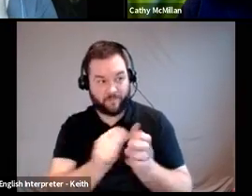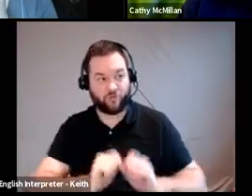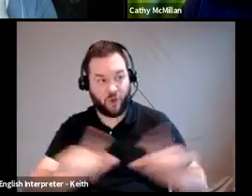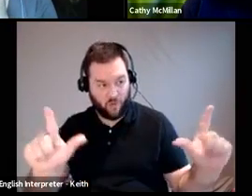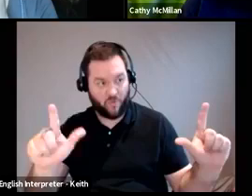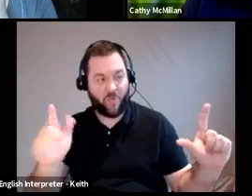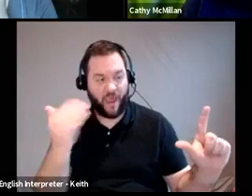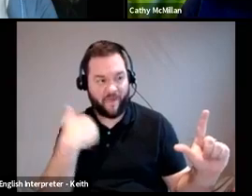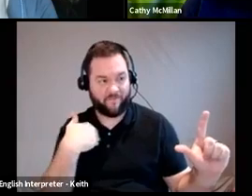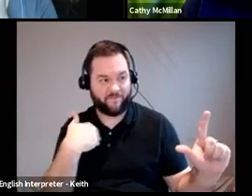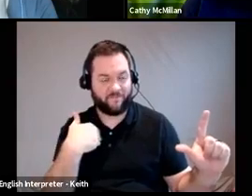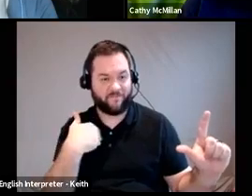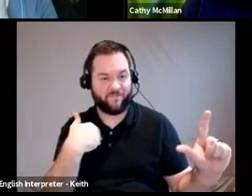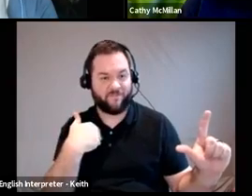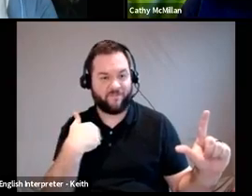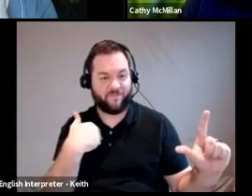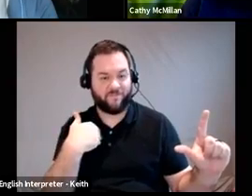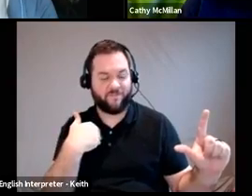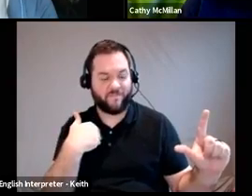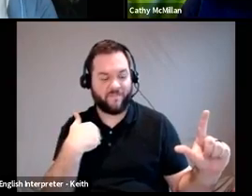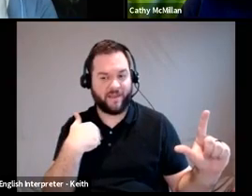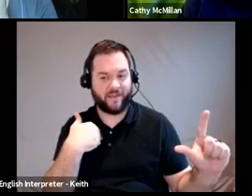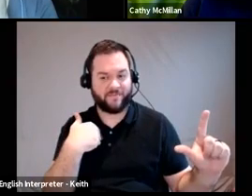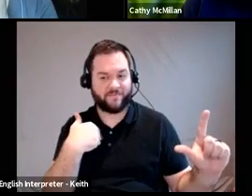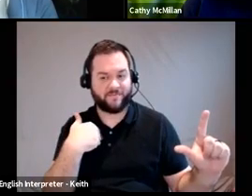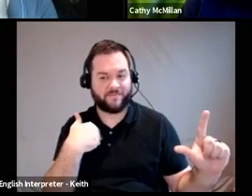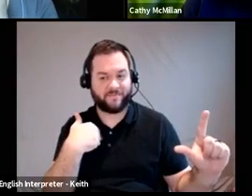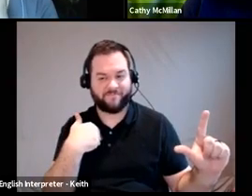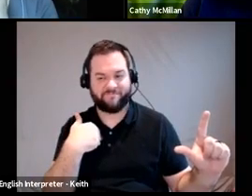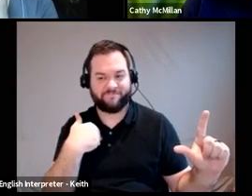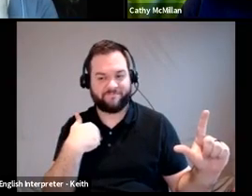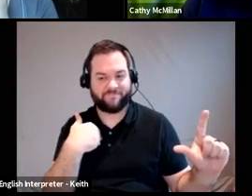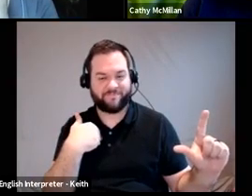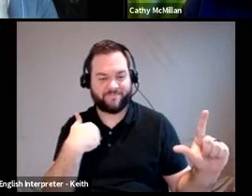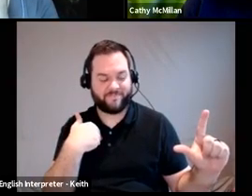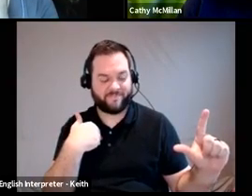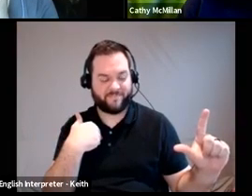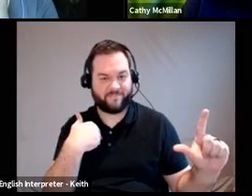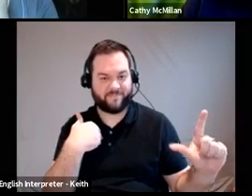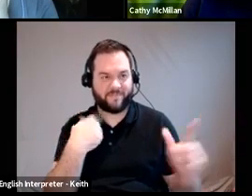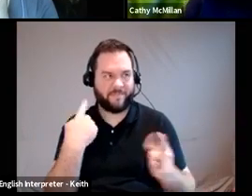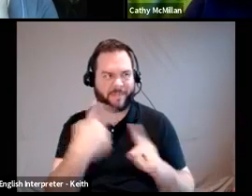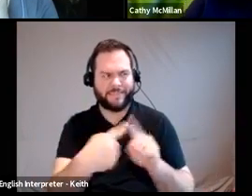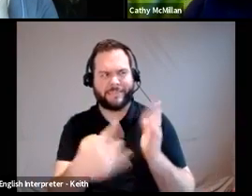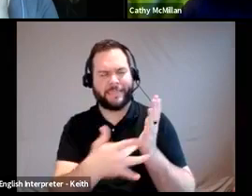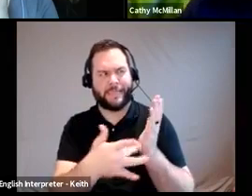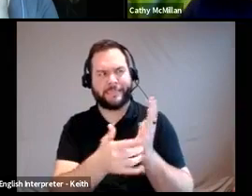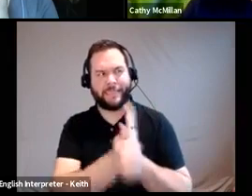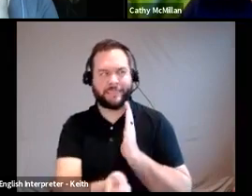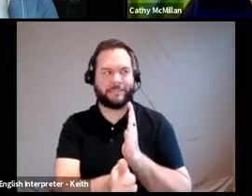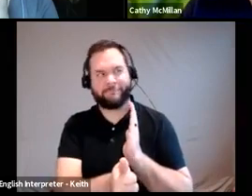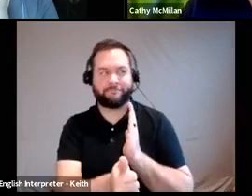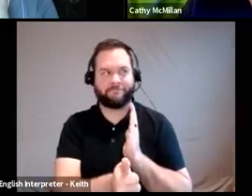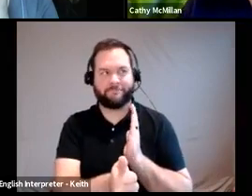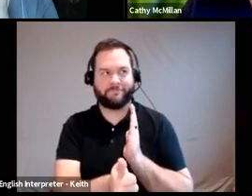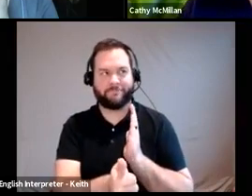that the know that the non video voice. of and. , you know , you know, of course, it , you know, of course, i tech